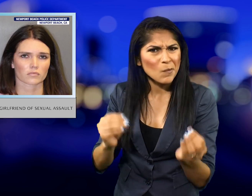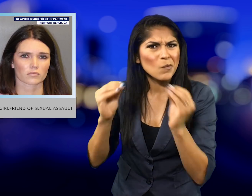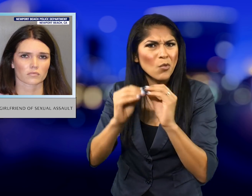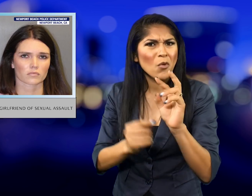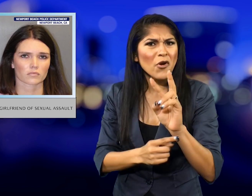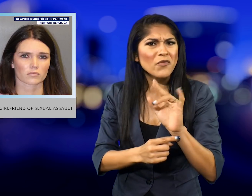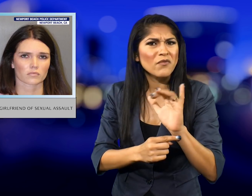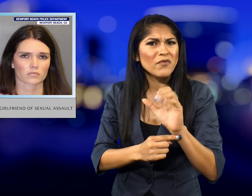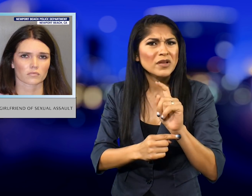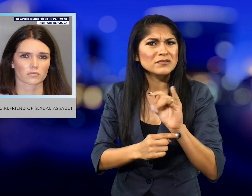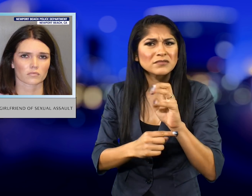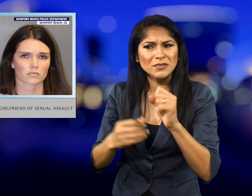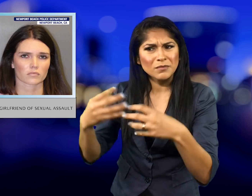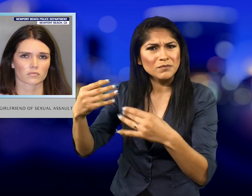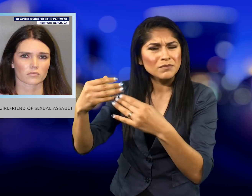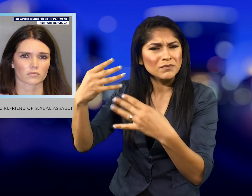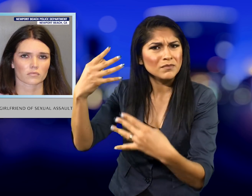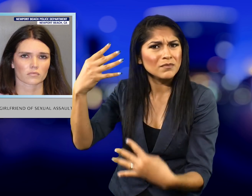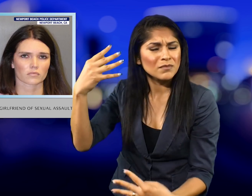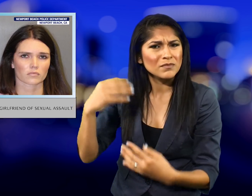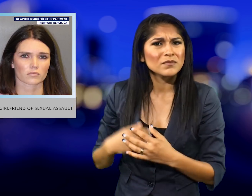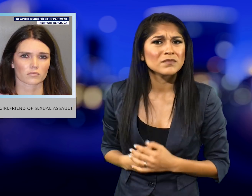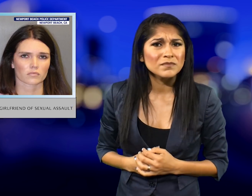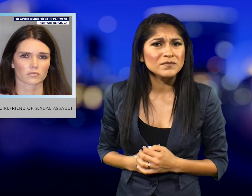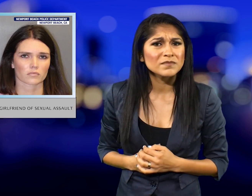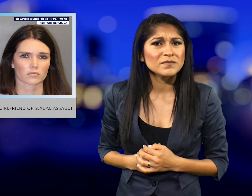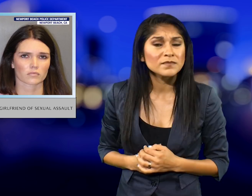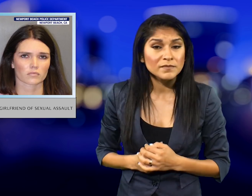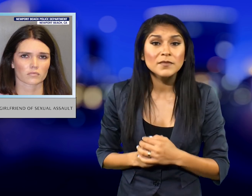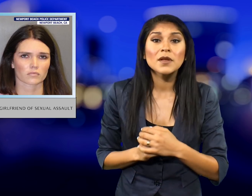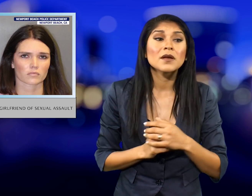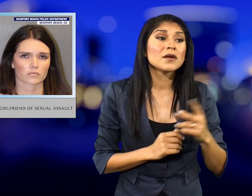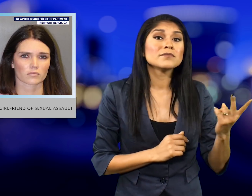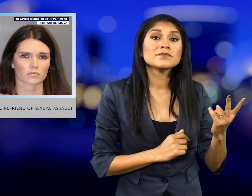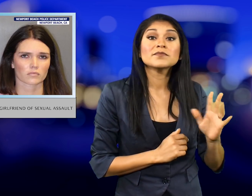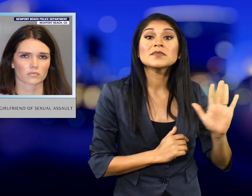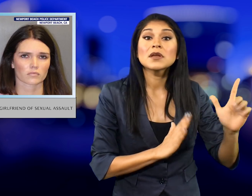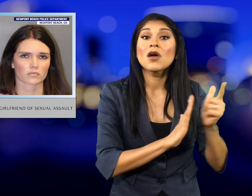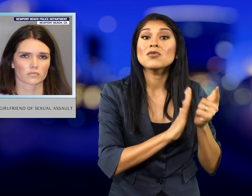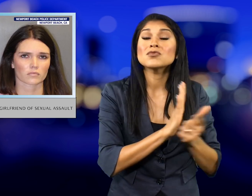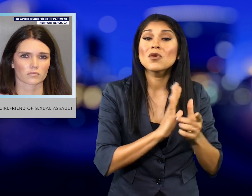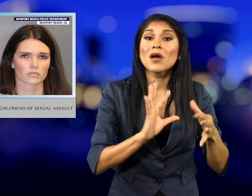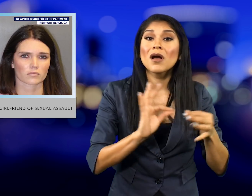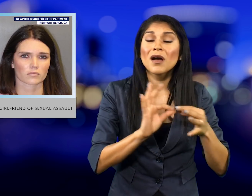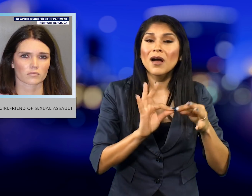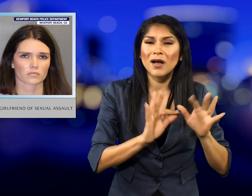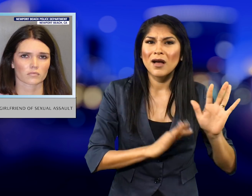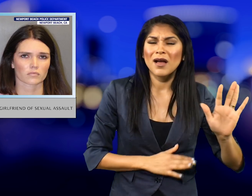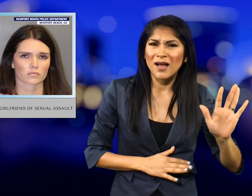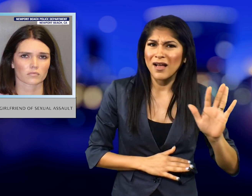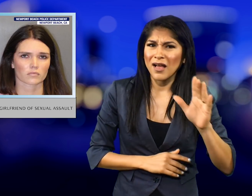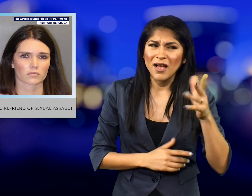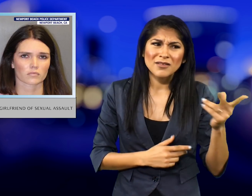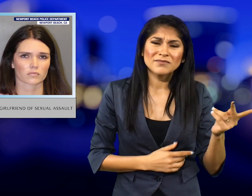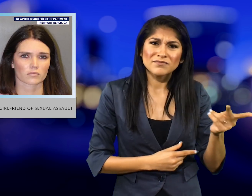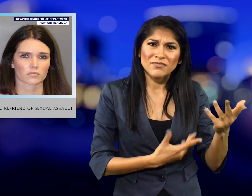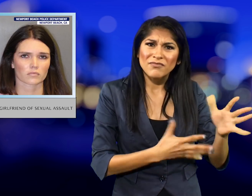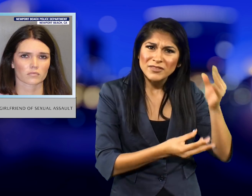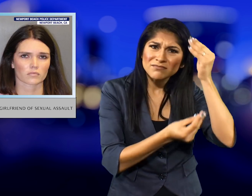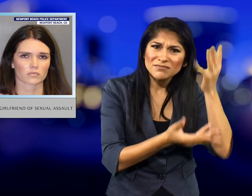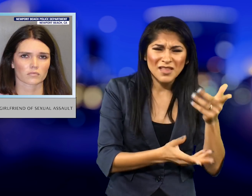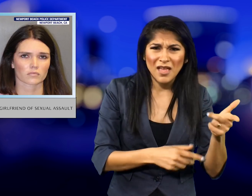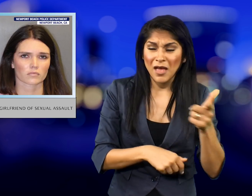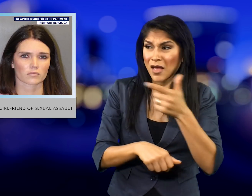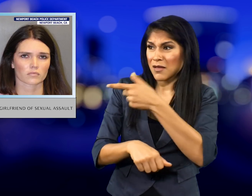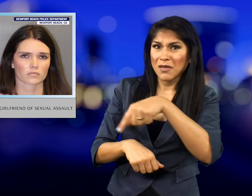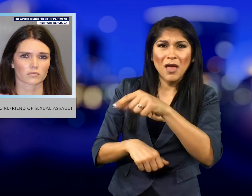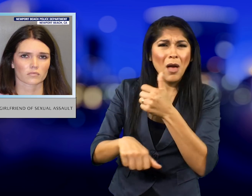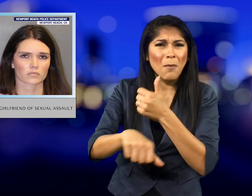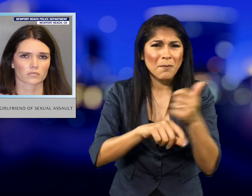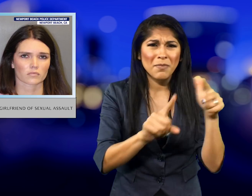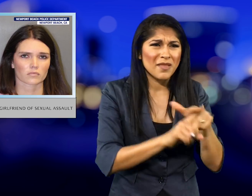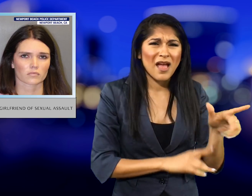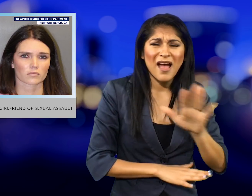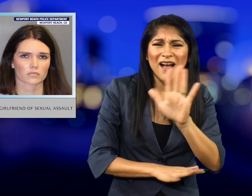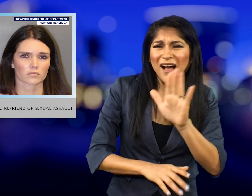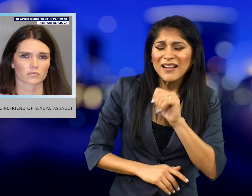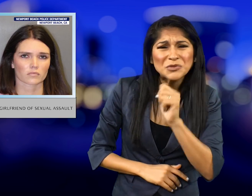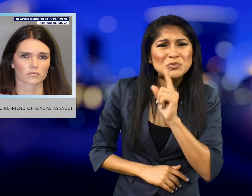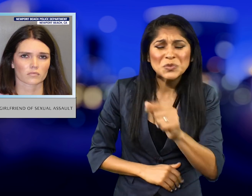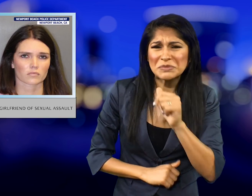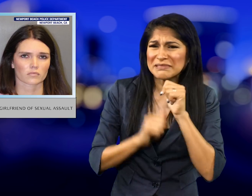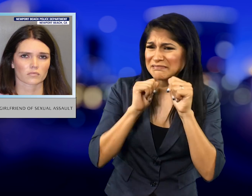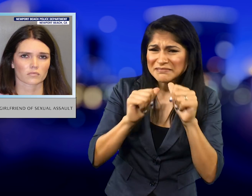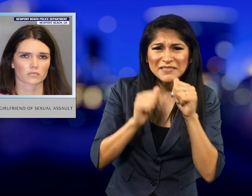Attorneys for the defendant say their clients unequivocally deny the charges against them.